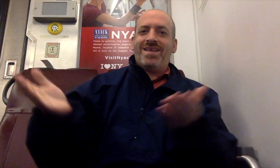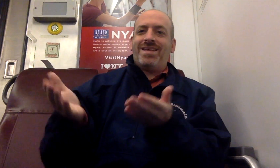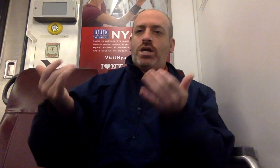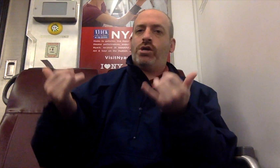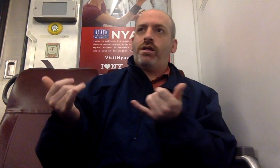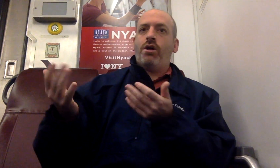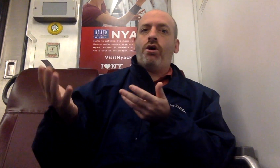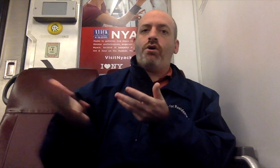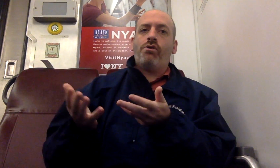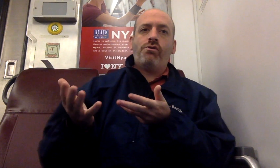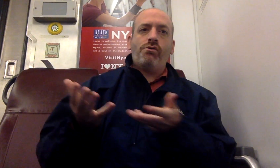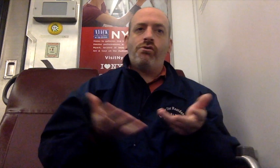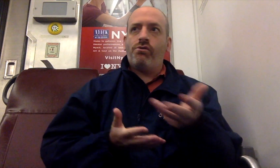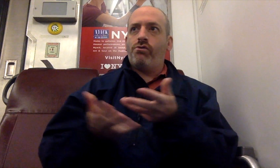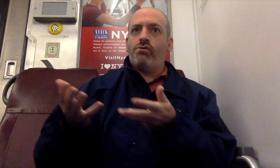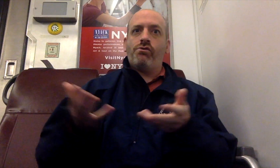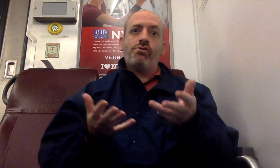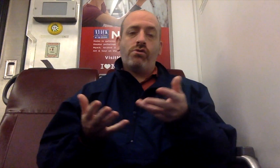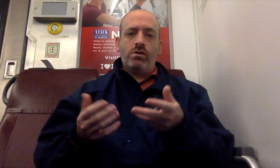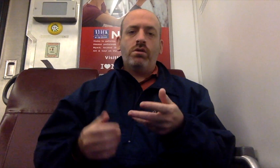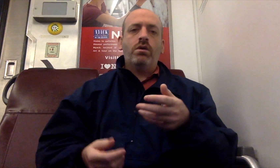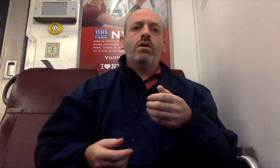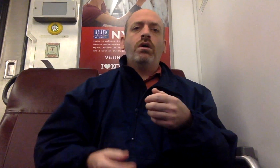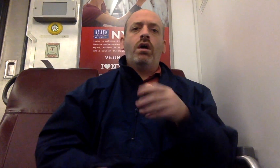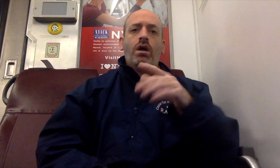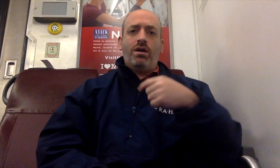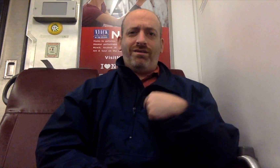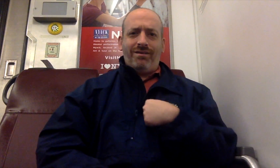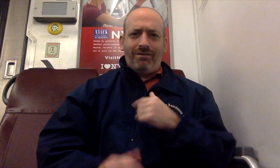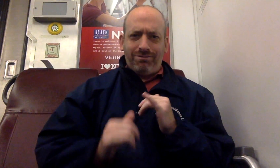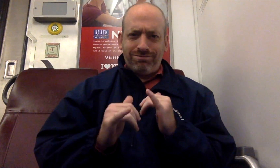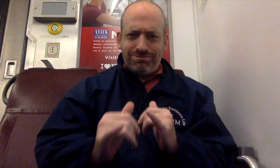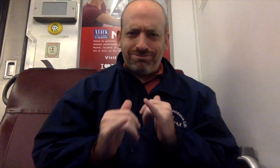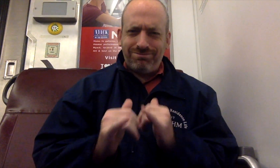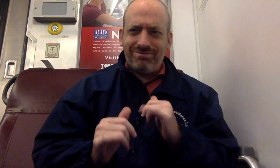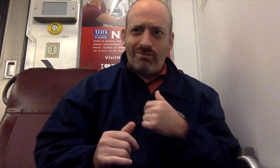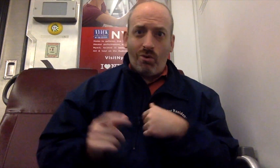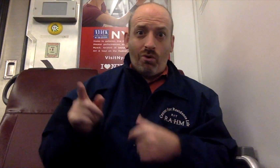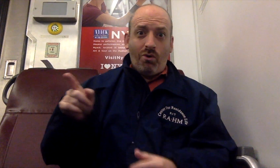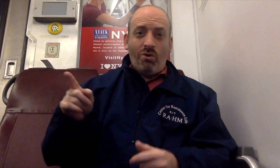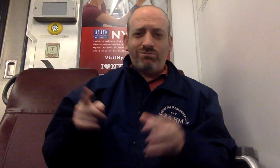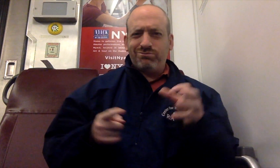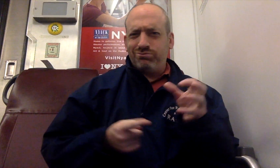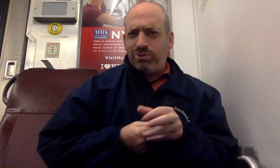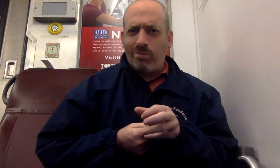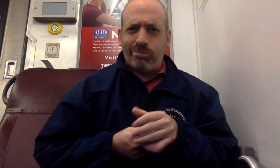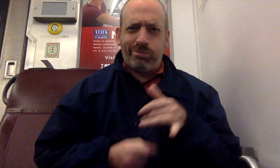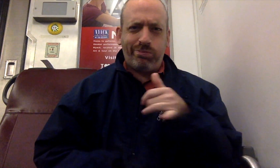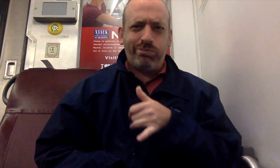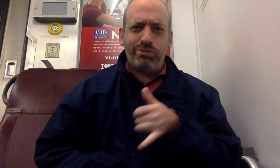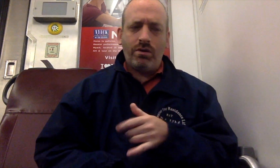and prefer in having onsite ASL interpreter. On a side note, I am completely in agreement with you who don't like using VRI.